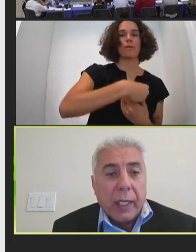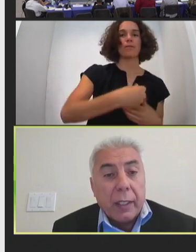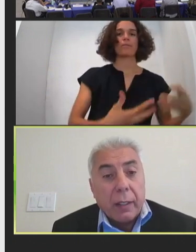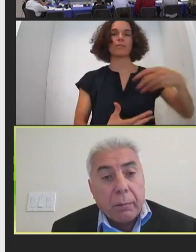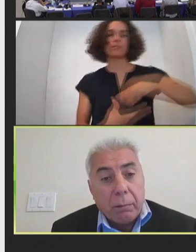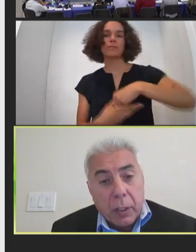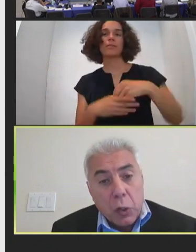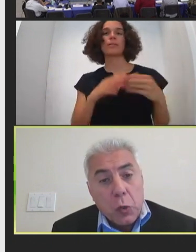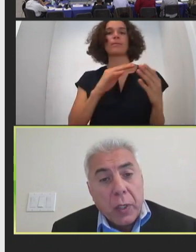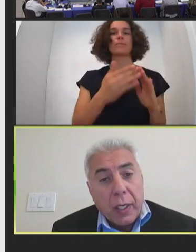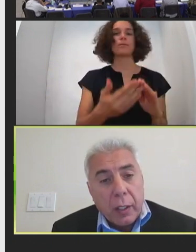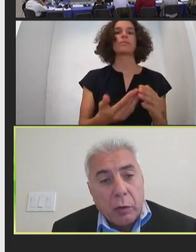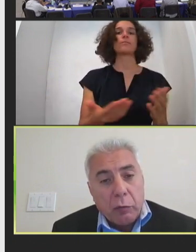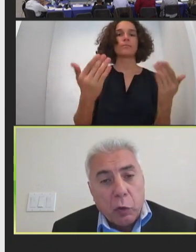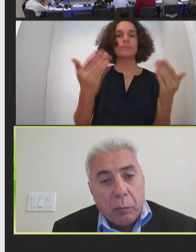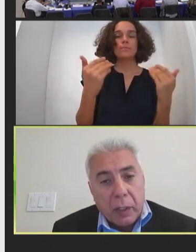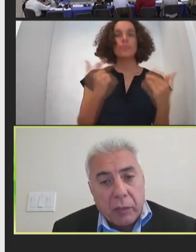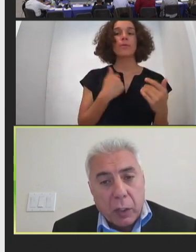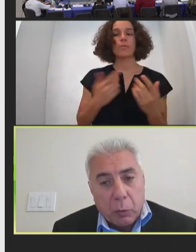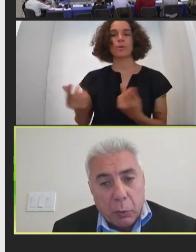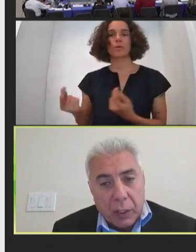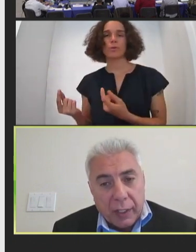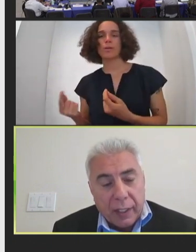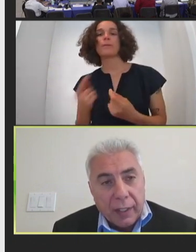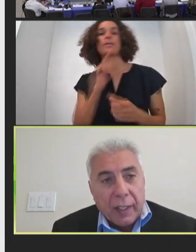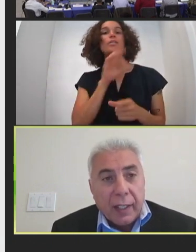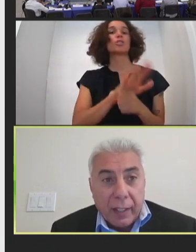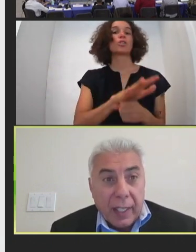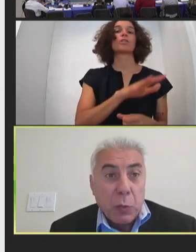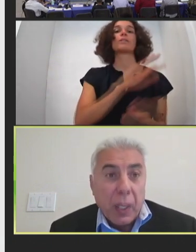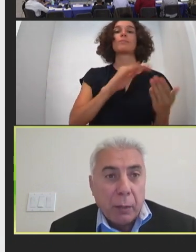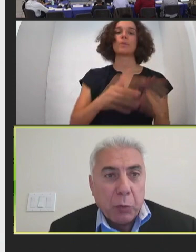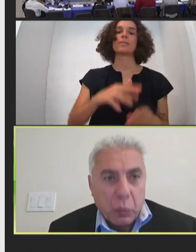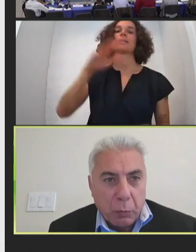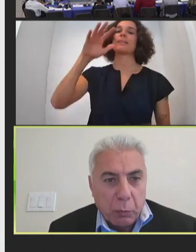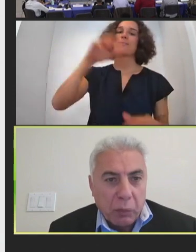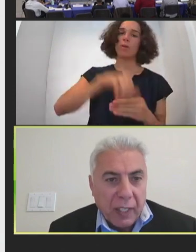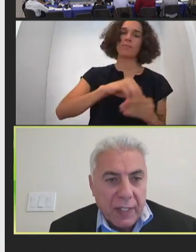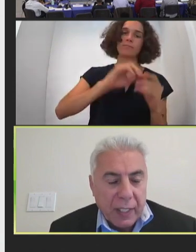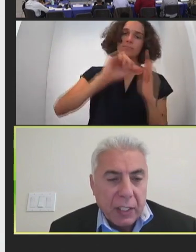And ensuring their involvement of the community, this will help you to promote vaccination,